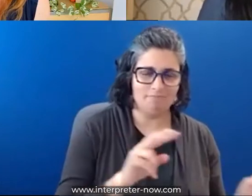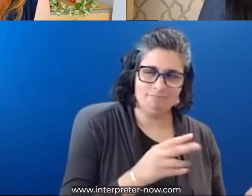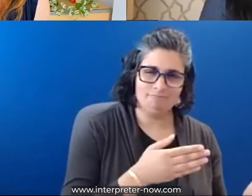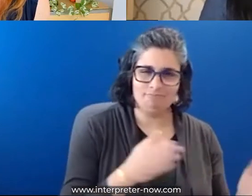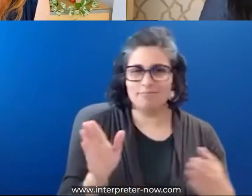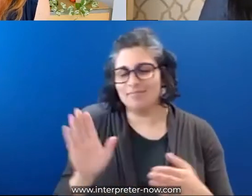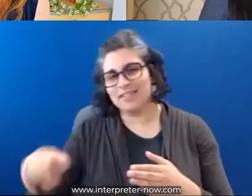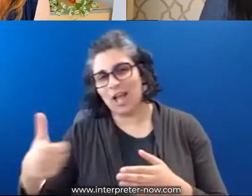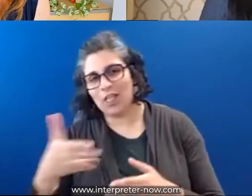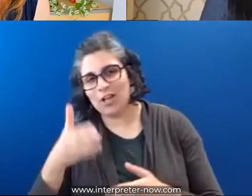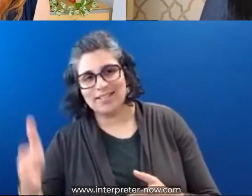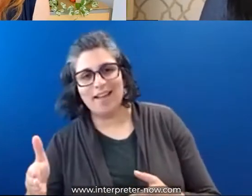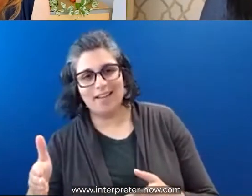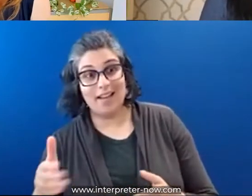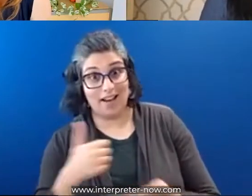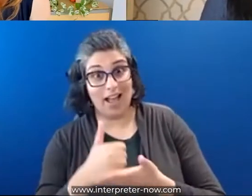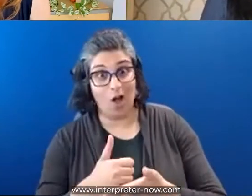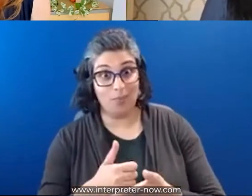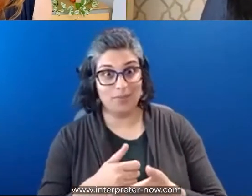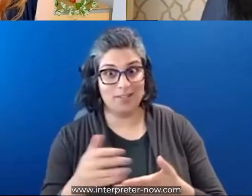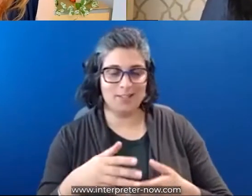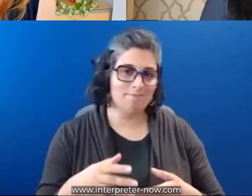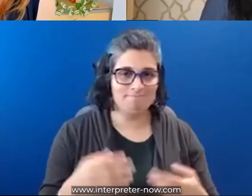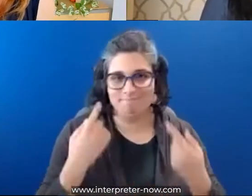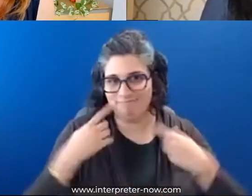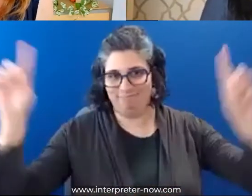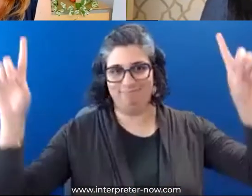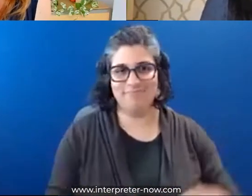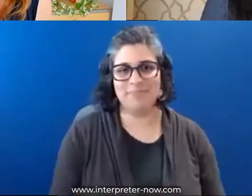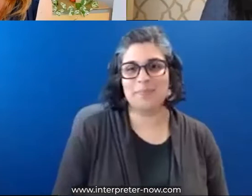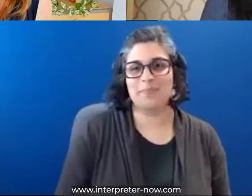it really helps get stuff done.